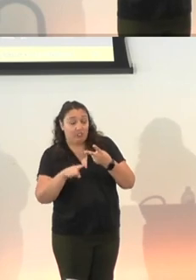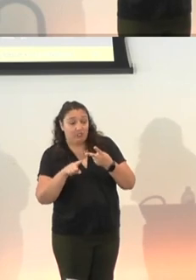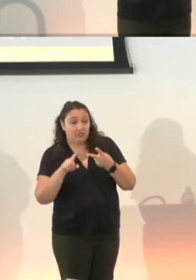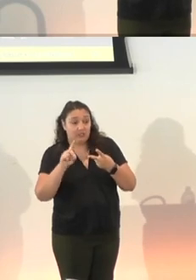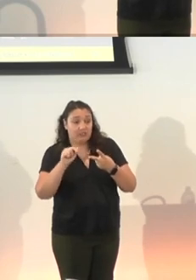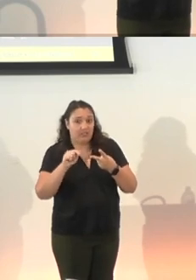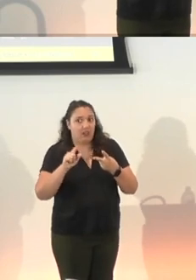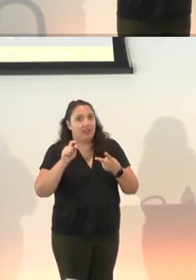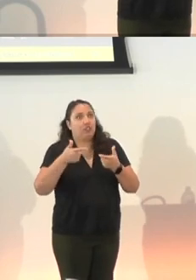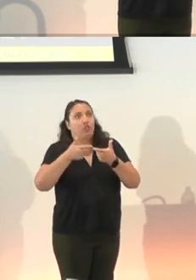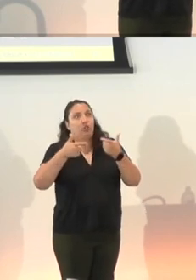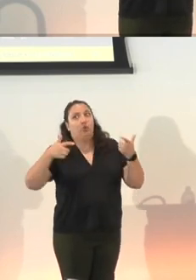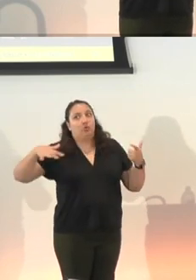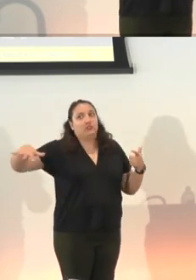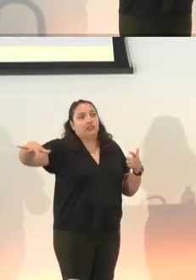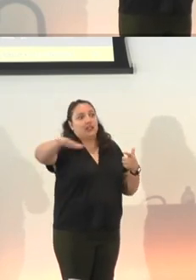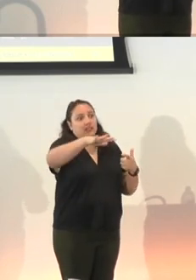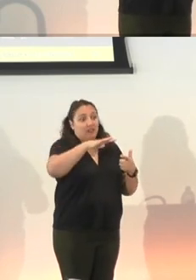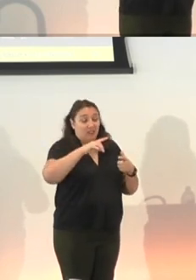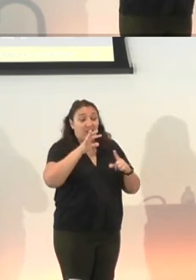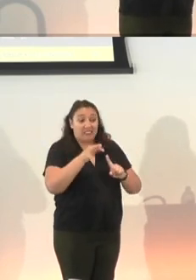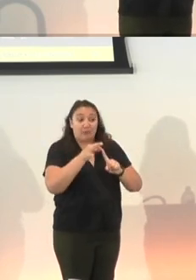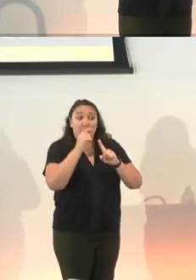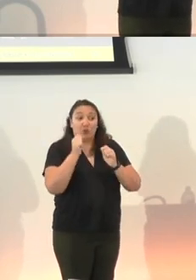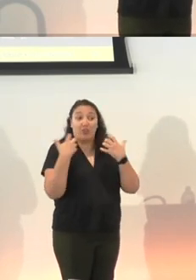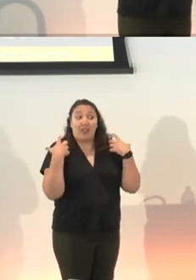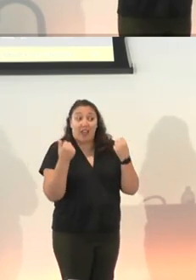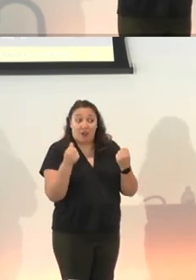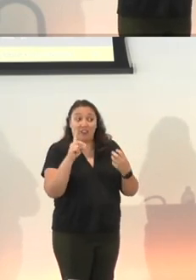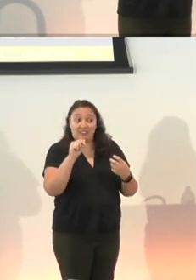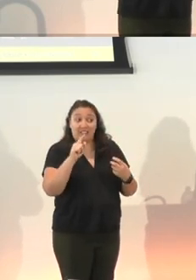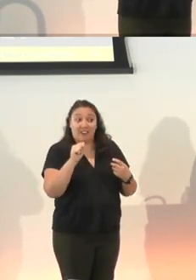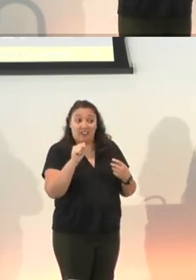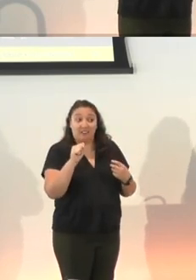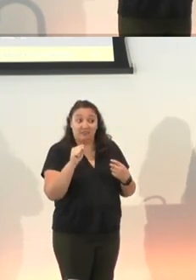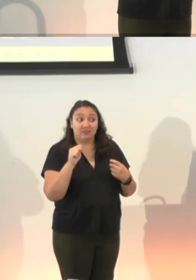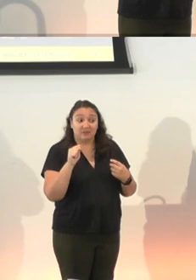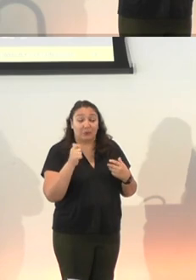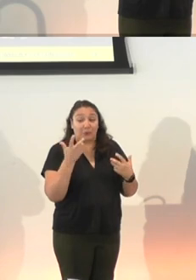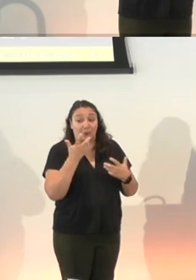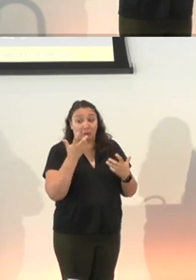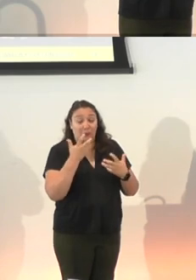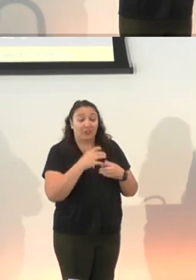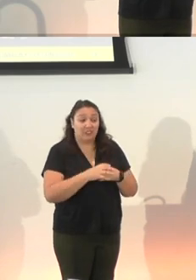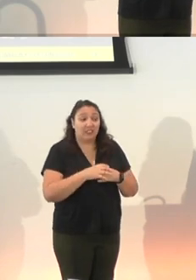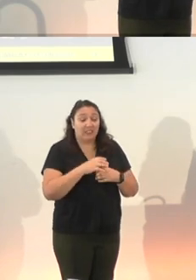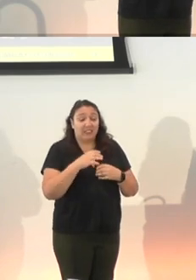huge landscaper now especially around health data and I think it is a disservice to think about XR